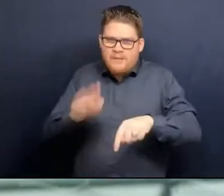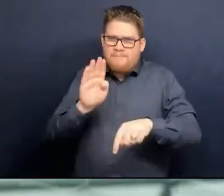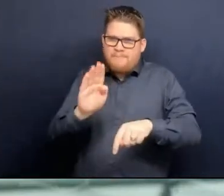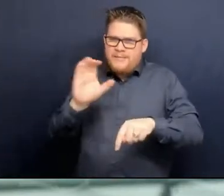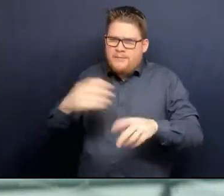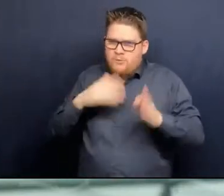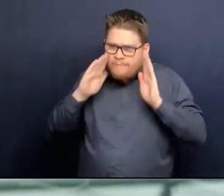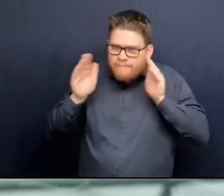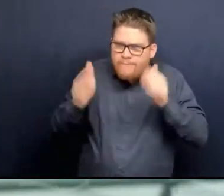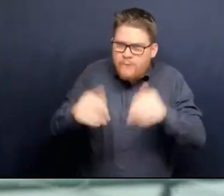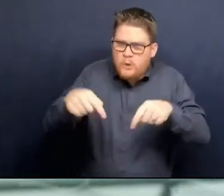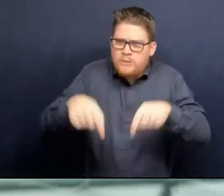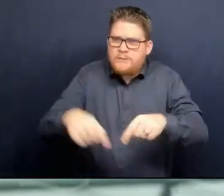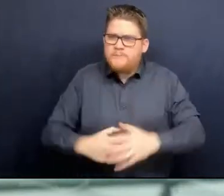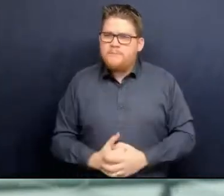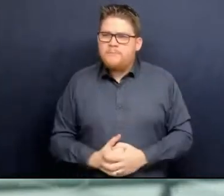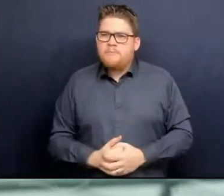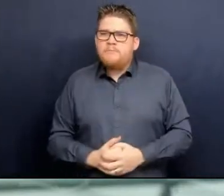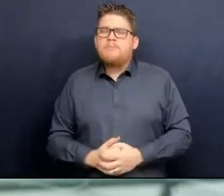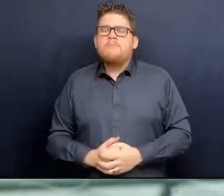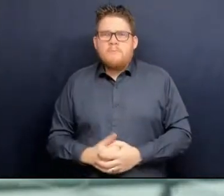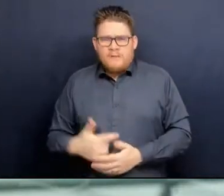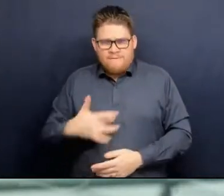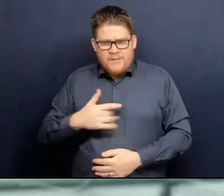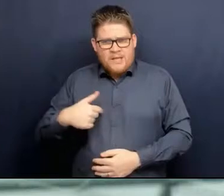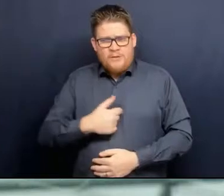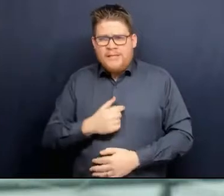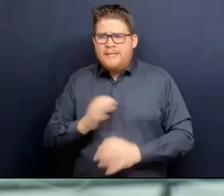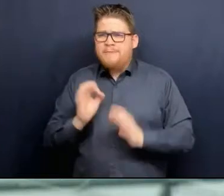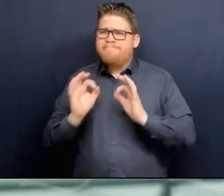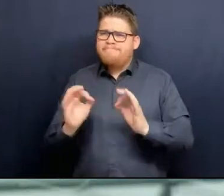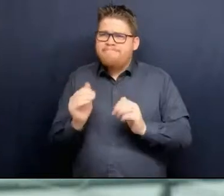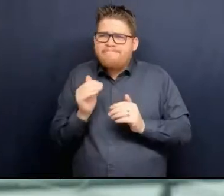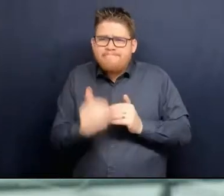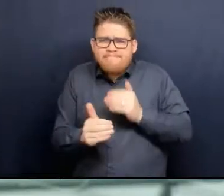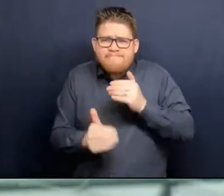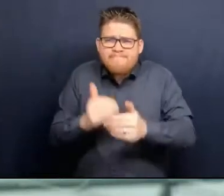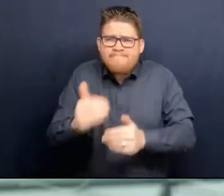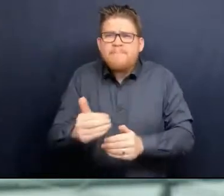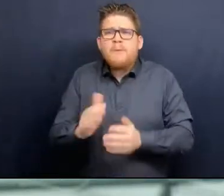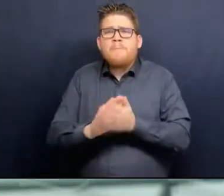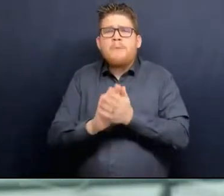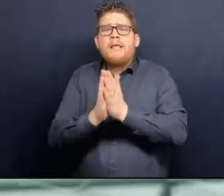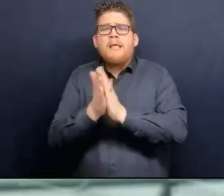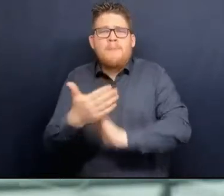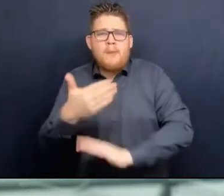same time. I am very optimistic that we are moving to a better place rapidly and we'll have